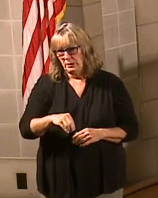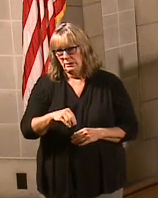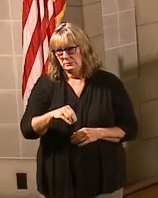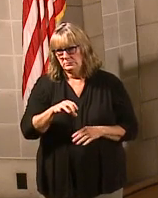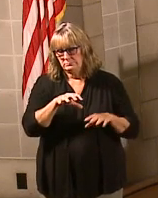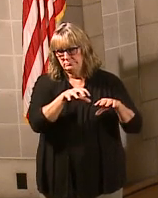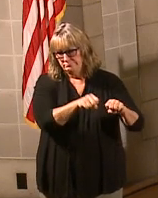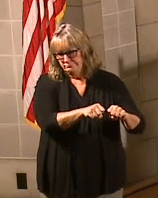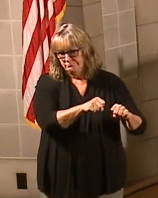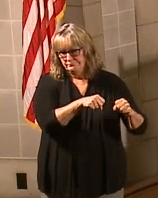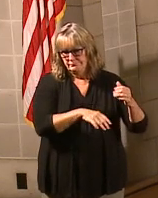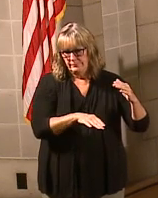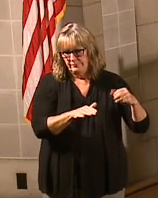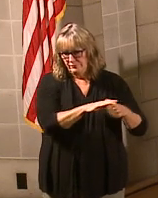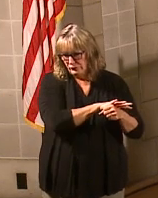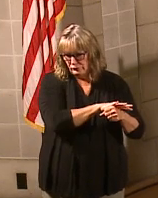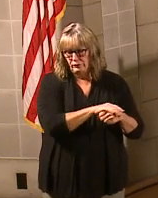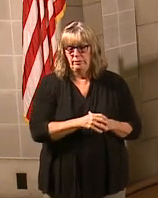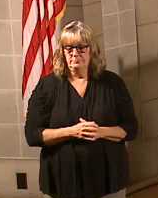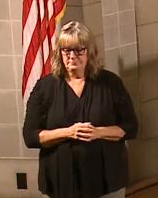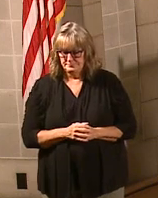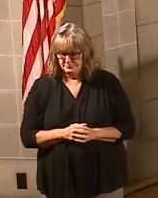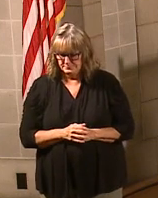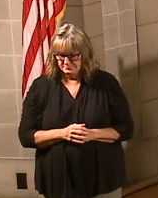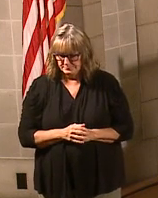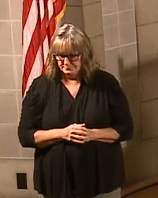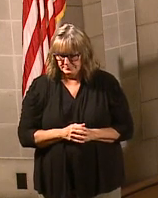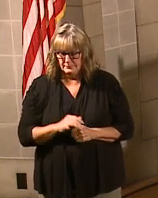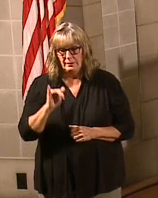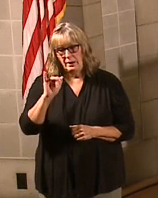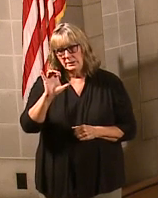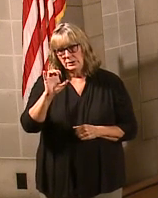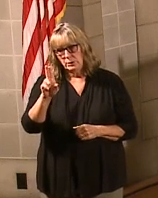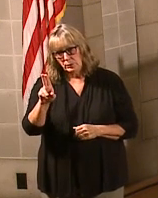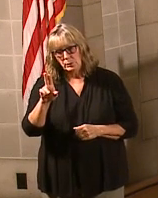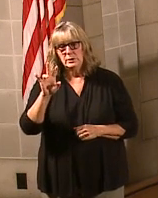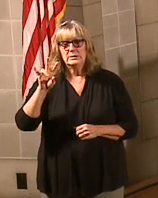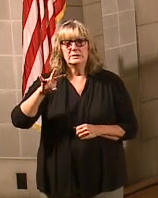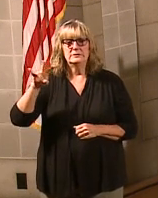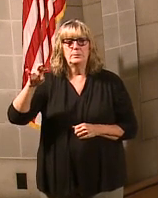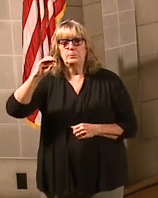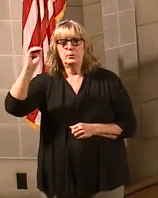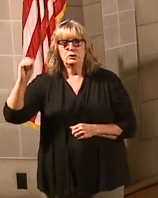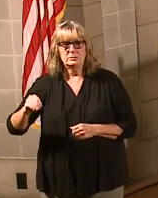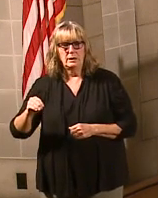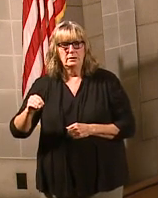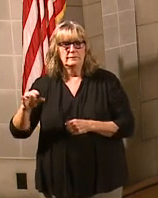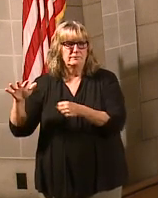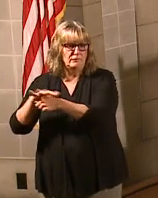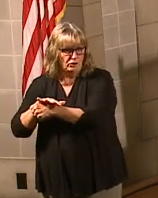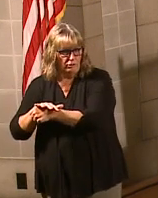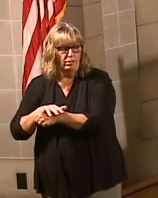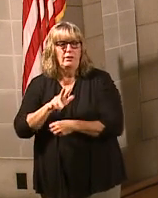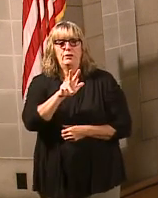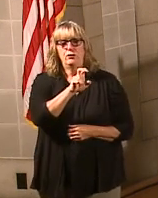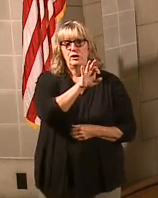BEDS, STAFF BEDS AVAILABLE. PEDIATRIC IS 70% OCCUPIED.